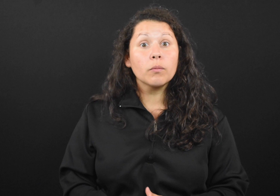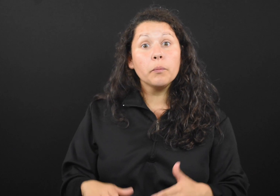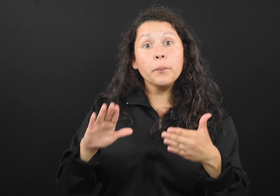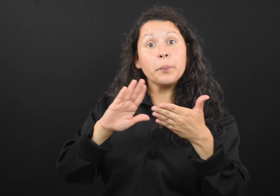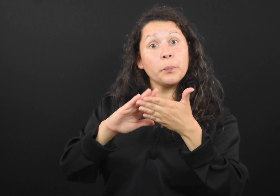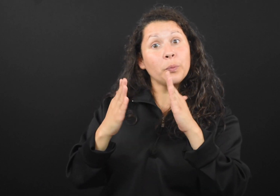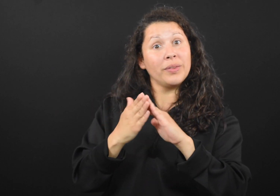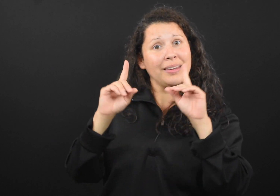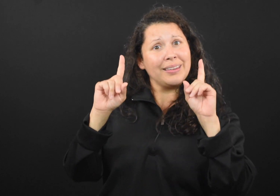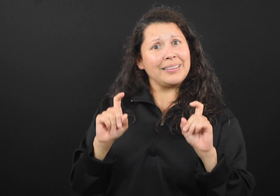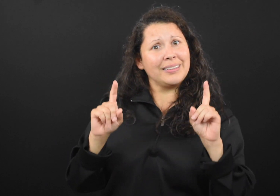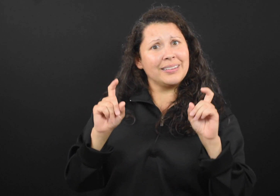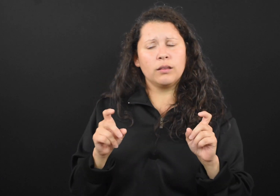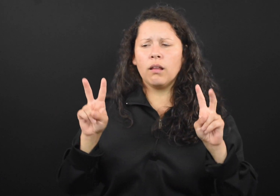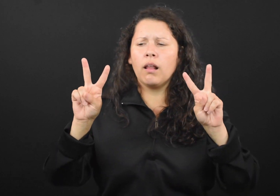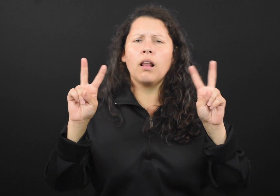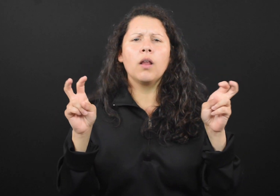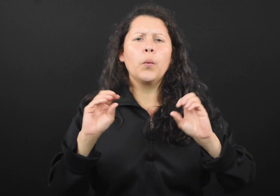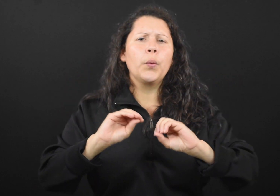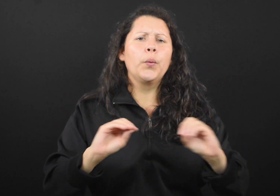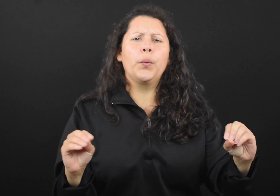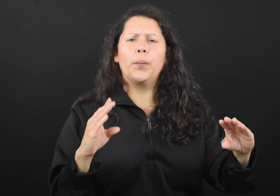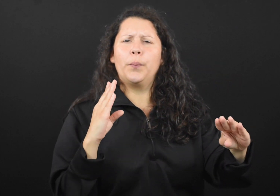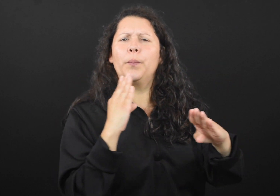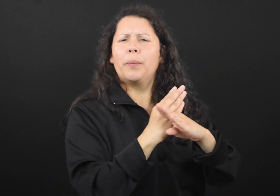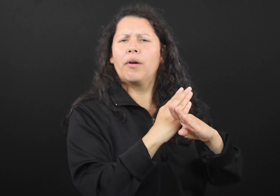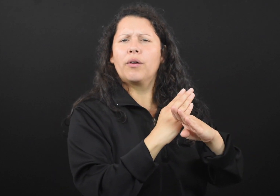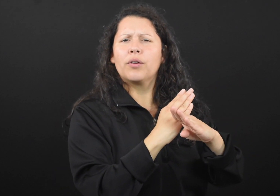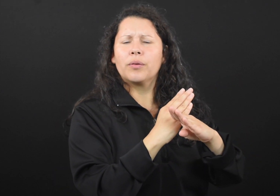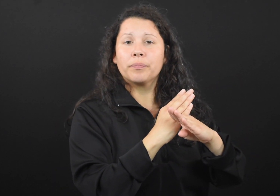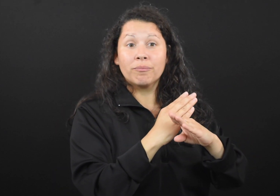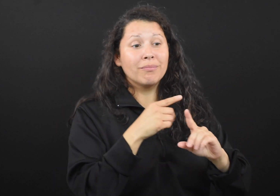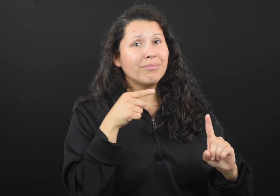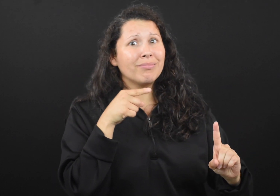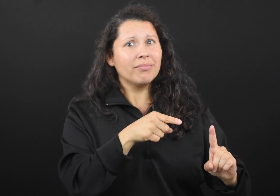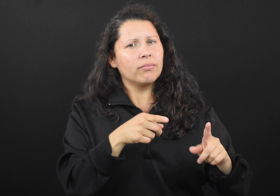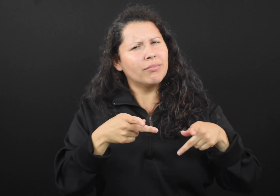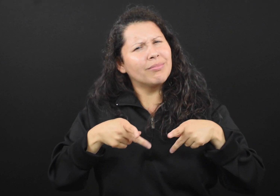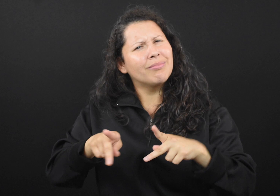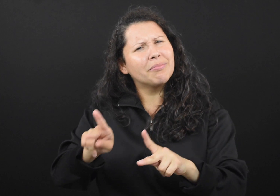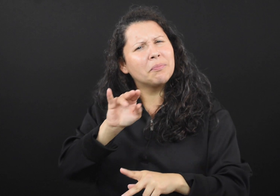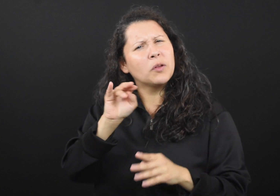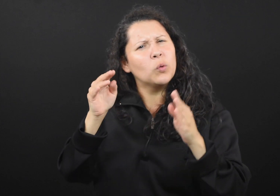show identification. For these reasons, community testing is considered “no